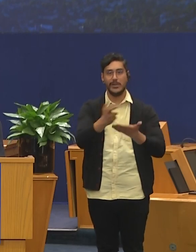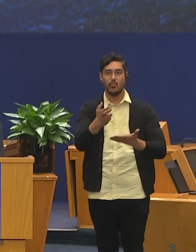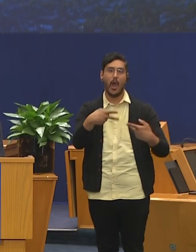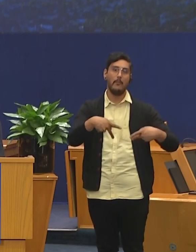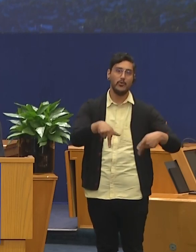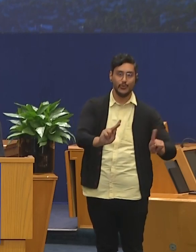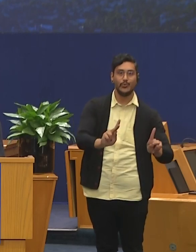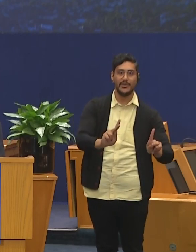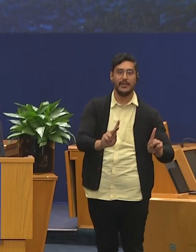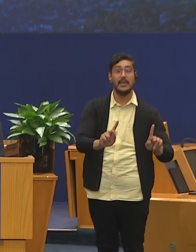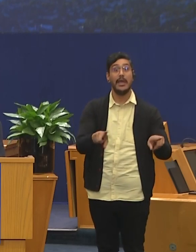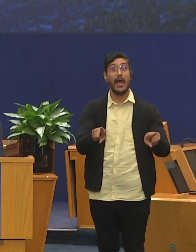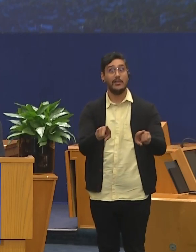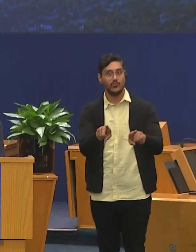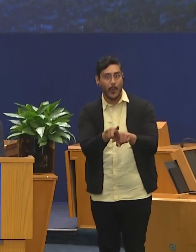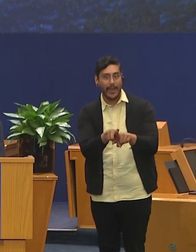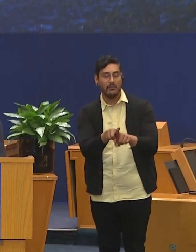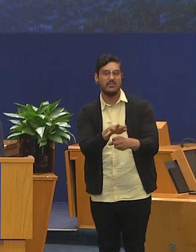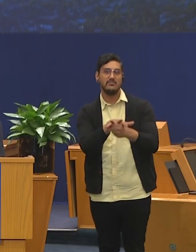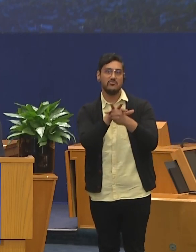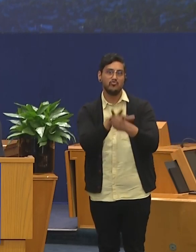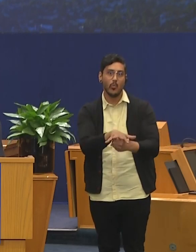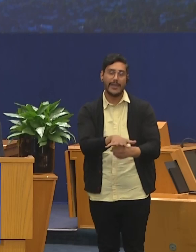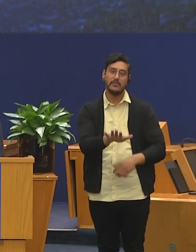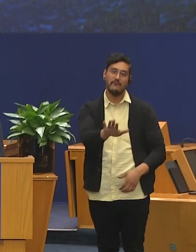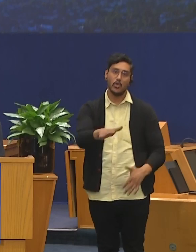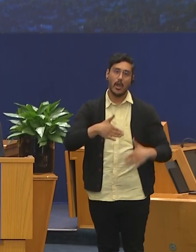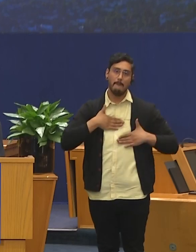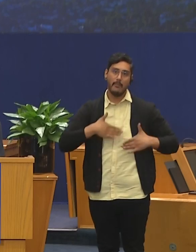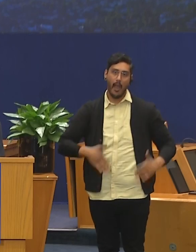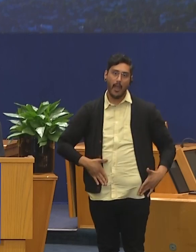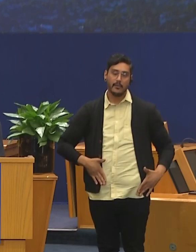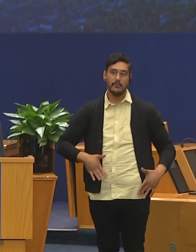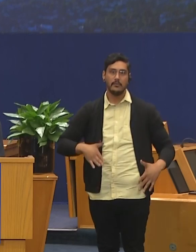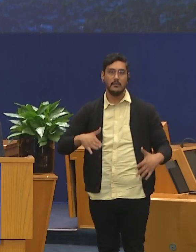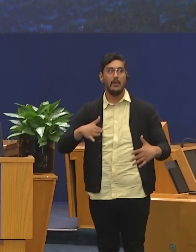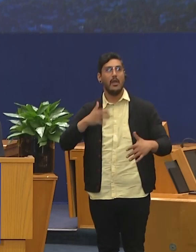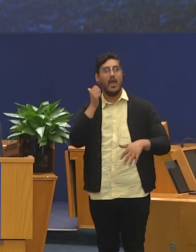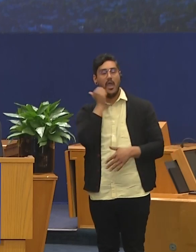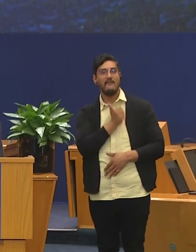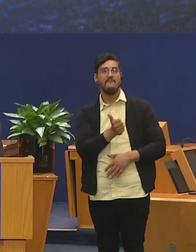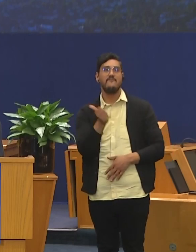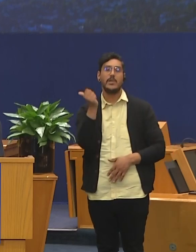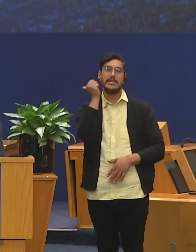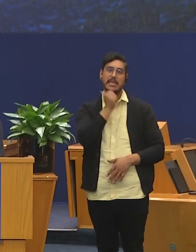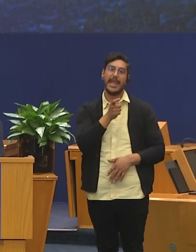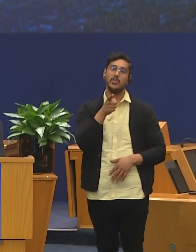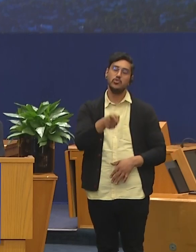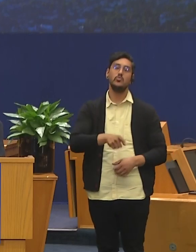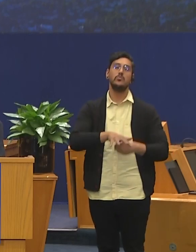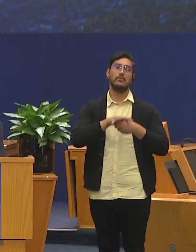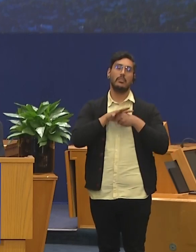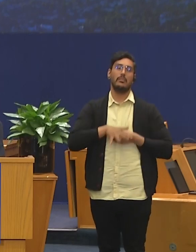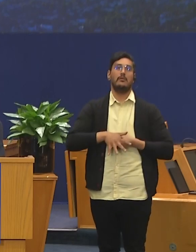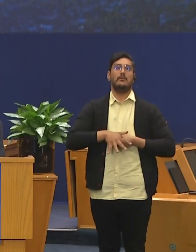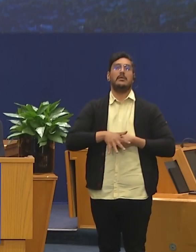AND RESOURCES AS WELL AS THE STRESS ON YOUR BODY FOR